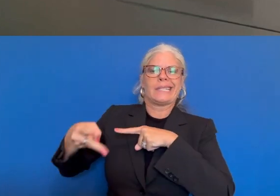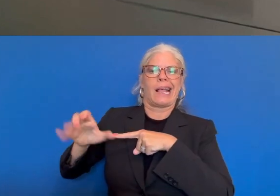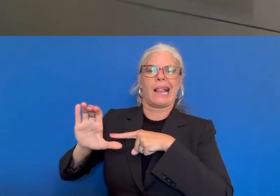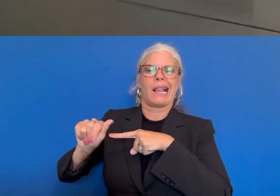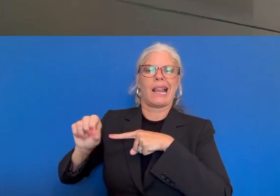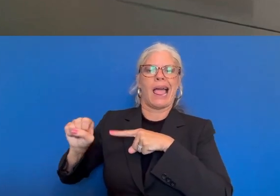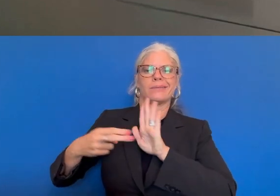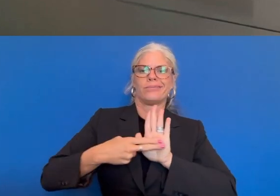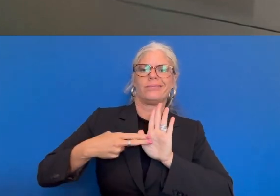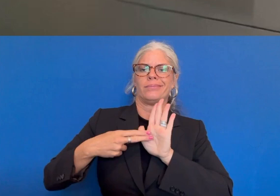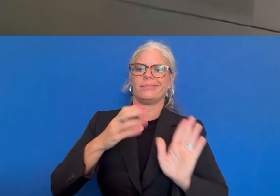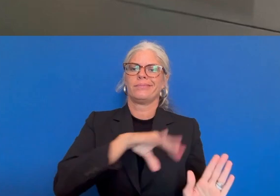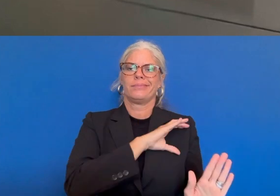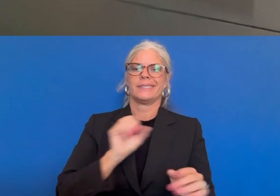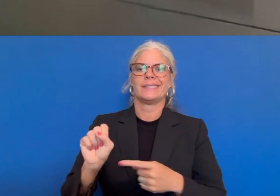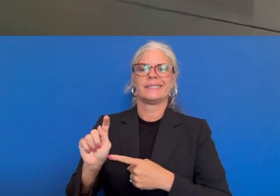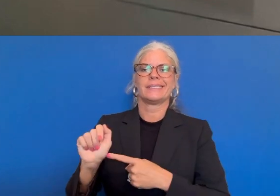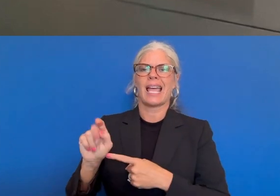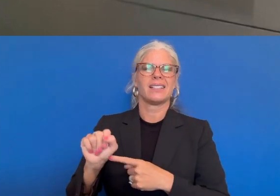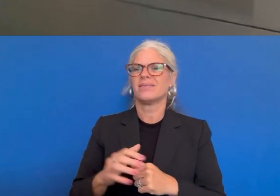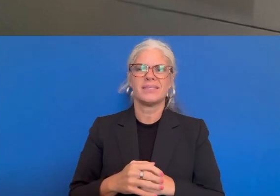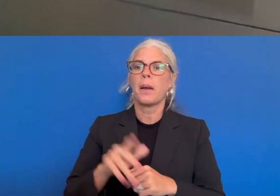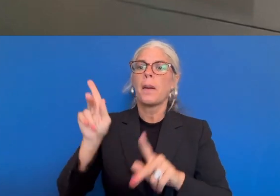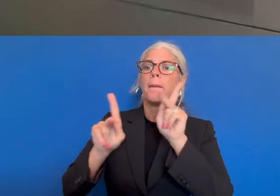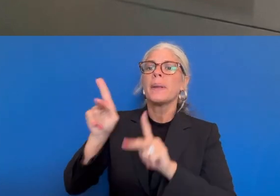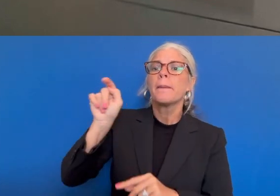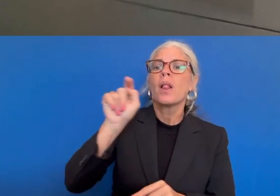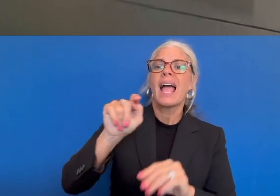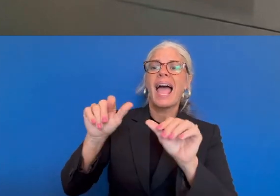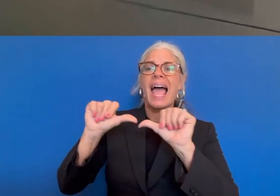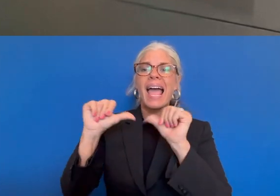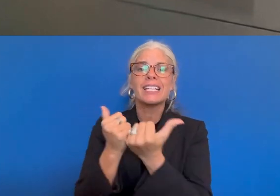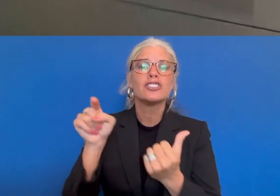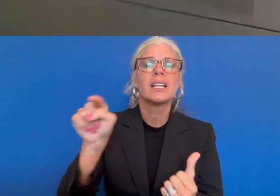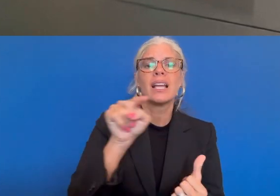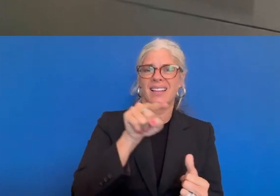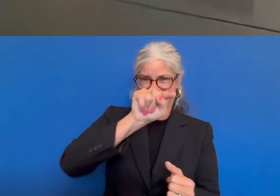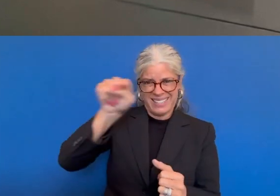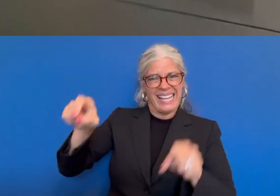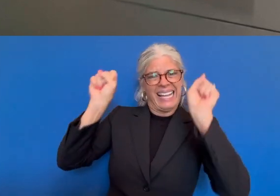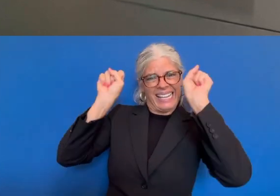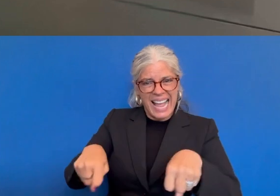you don't have to accept second class status, that people have agency,